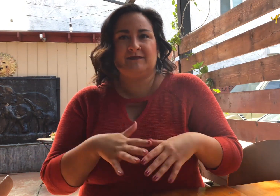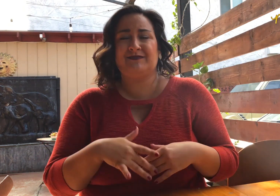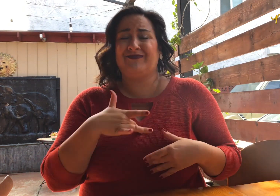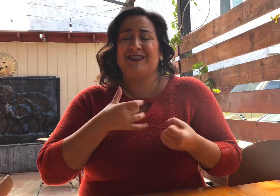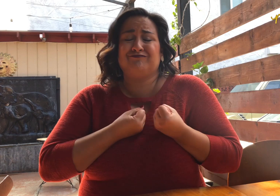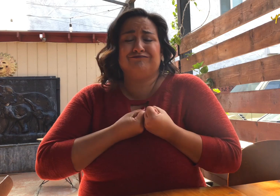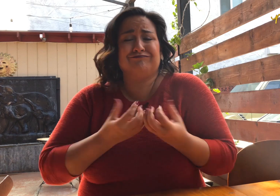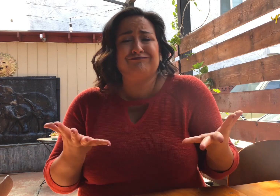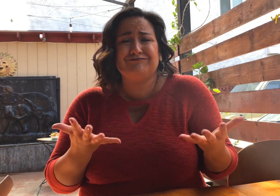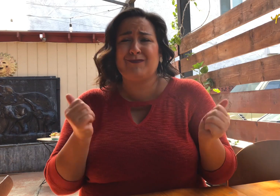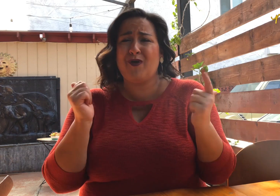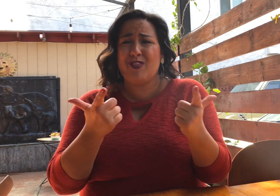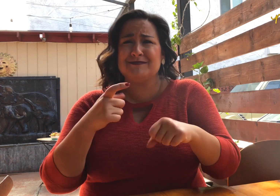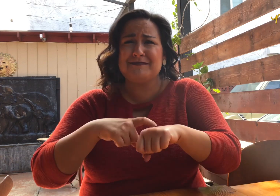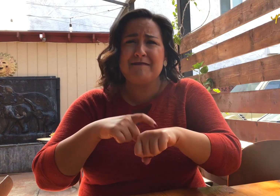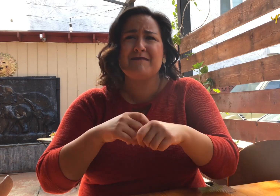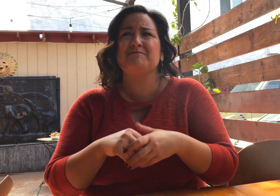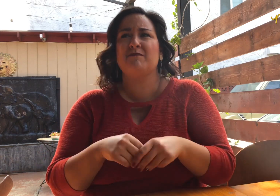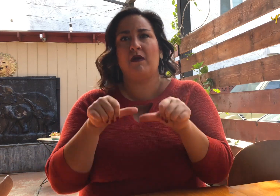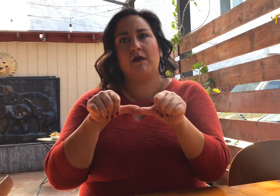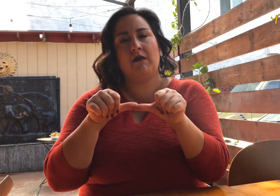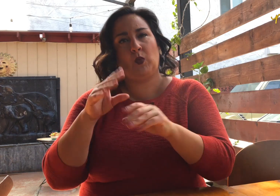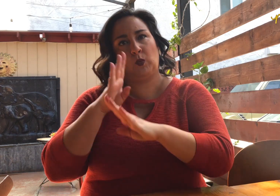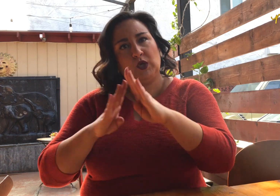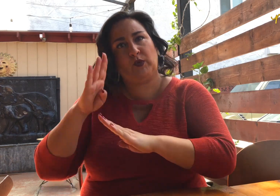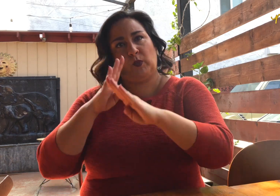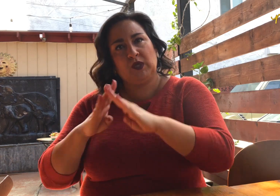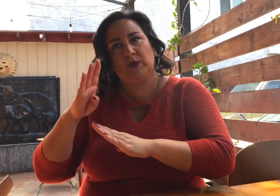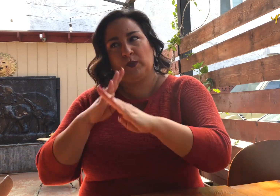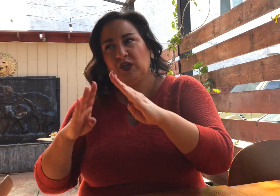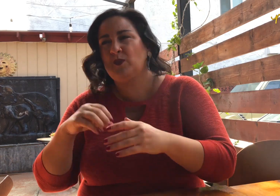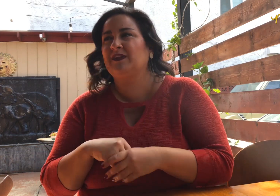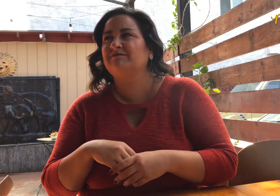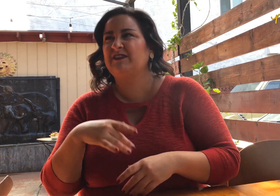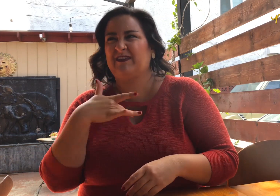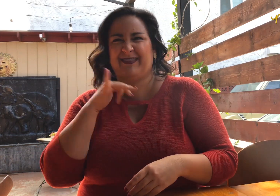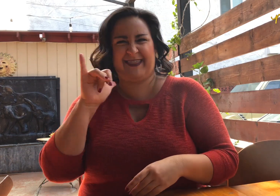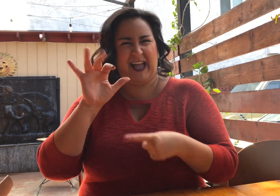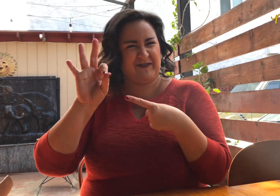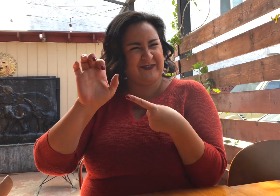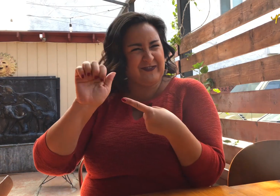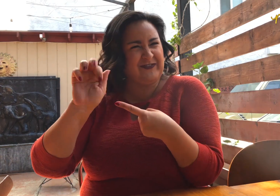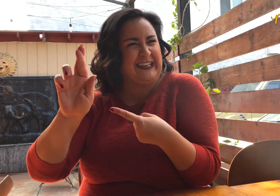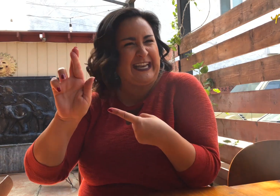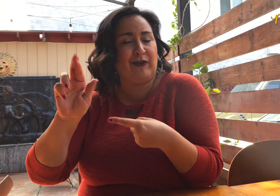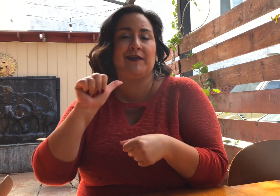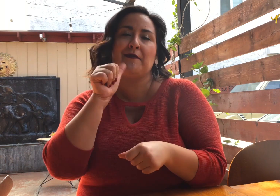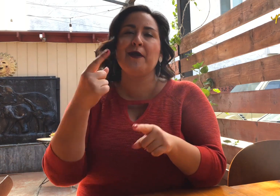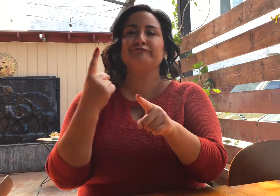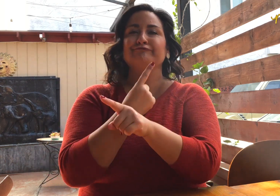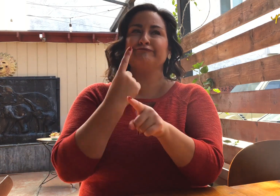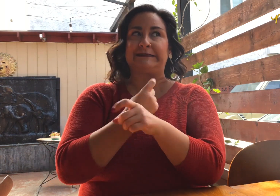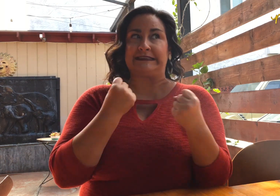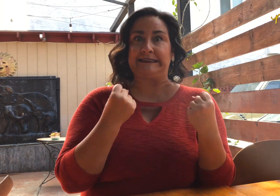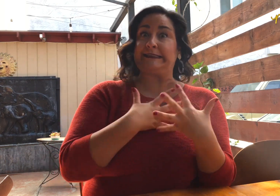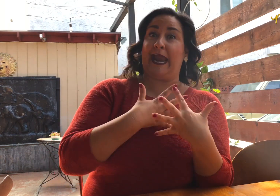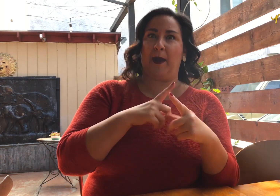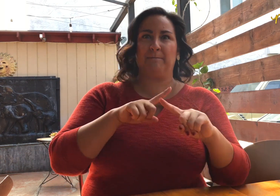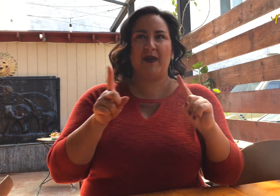It's feeling tired all the time, due to constant worrying. Anxiety feels like FEAR - not just being scared,